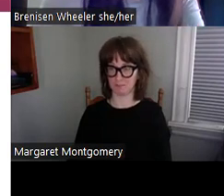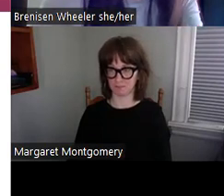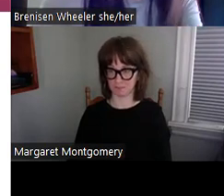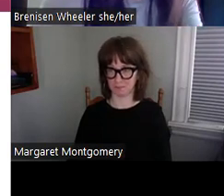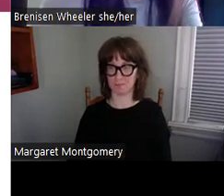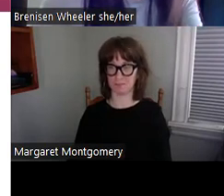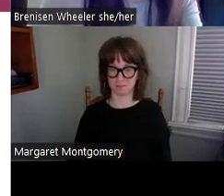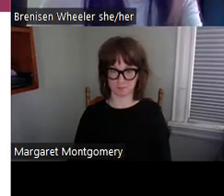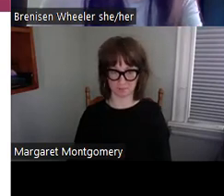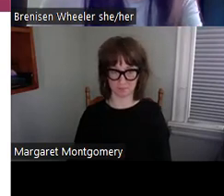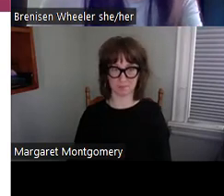couple of different quizzes that they have on this site.